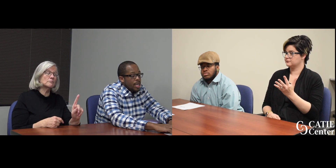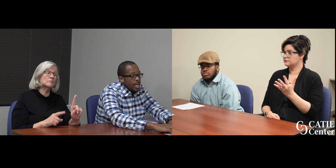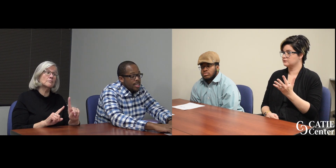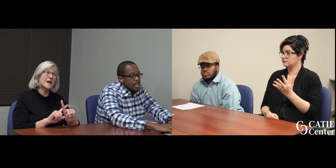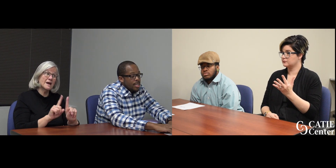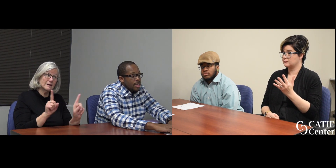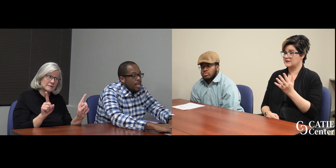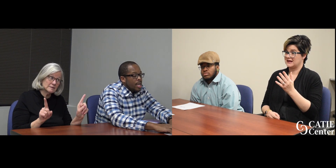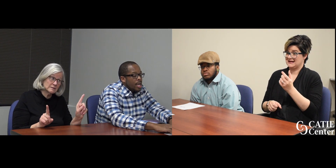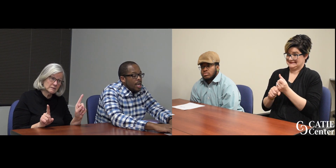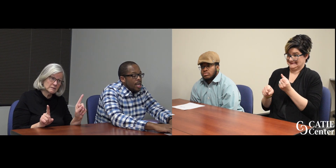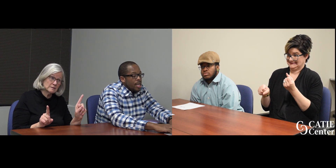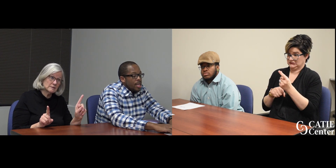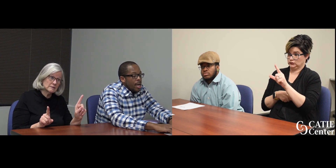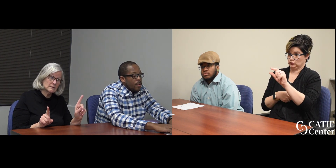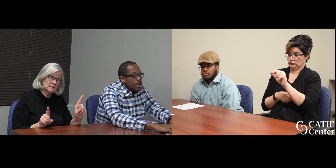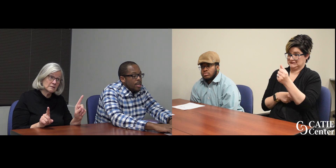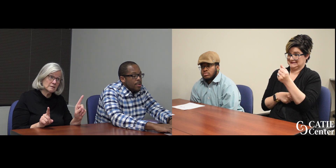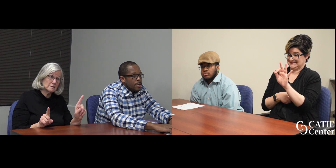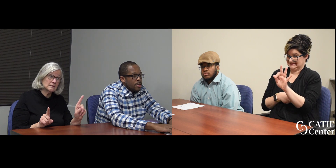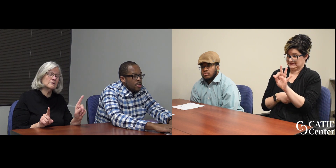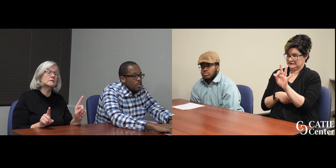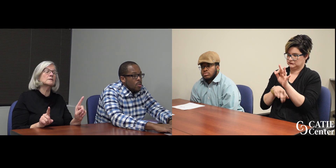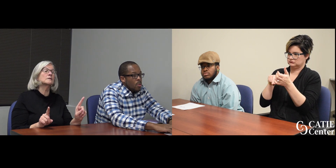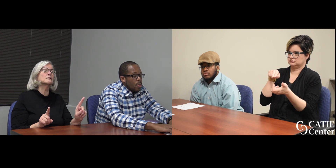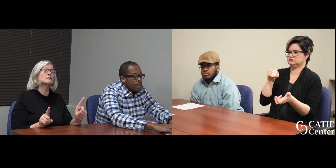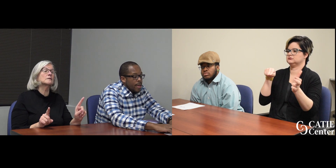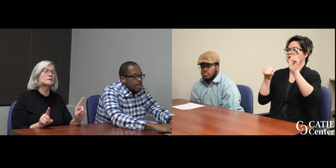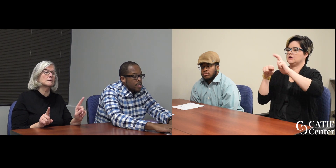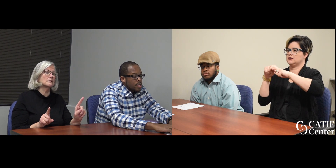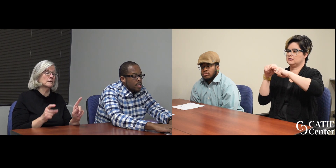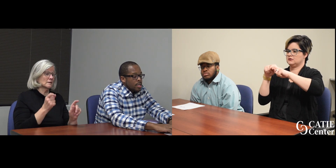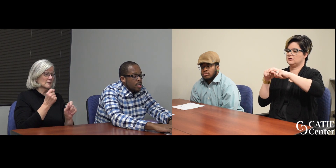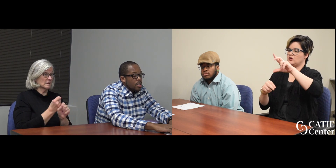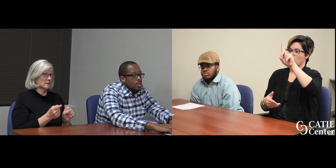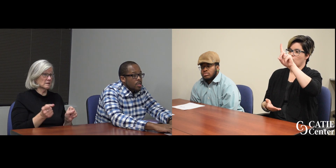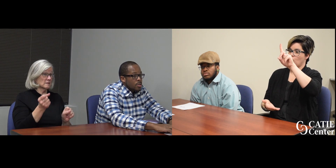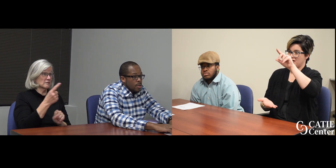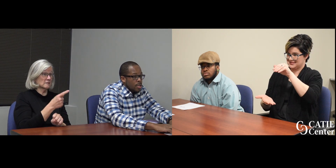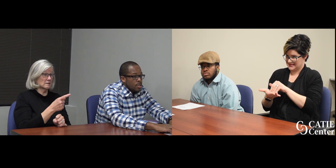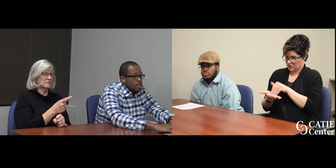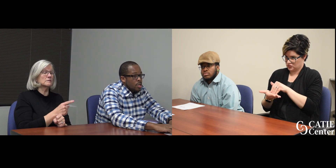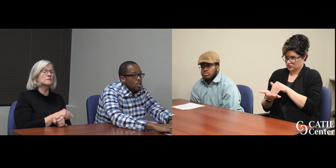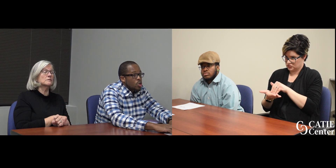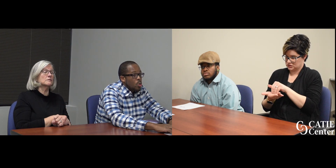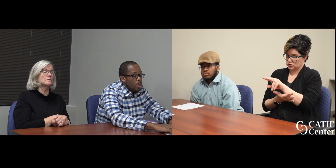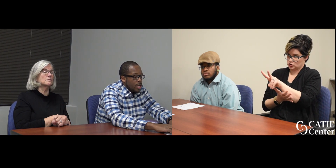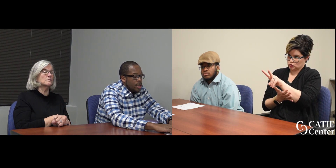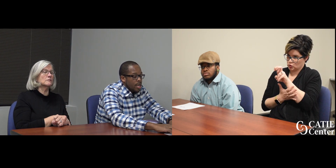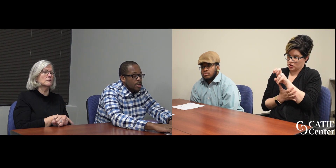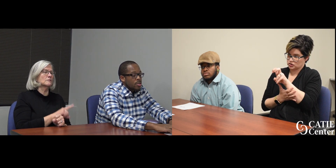in 2019, that will increase to $1220.00 per month.